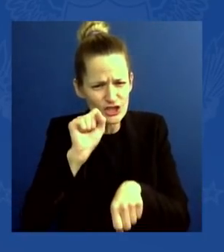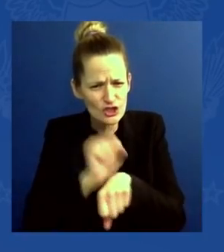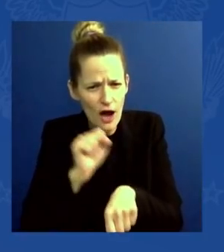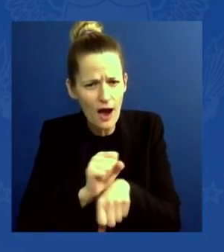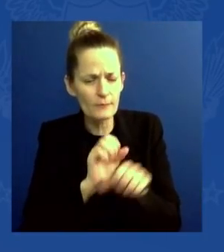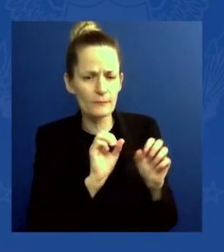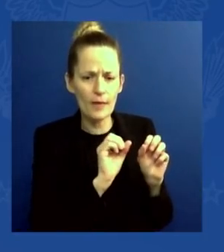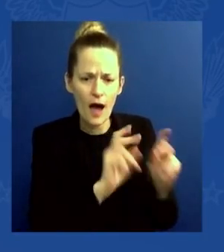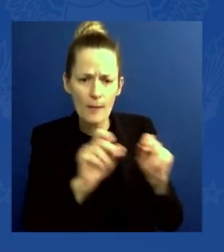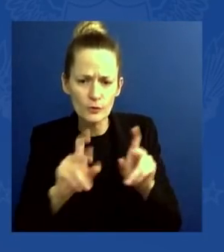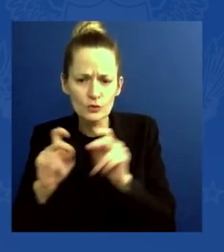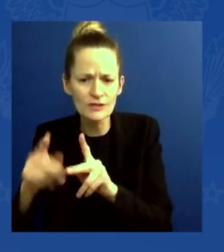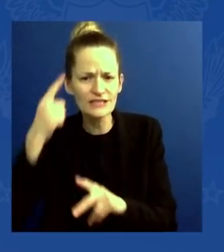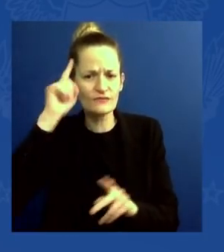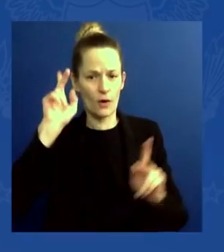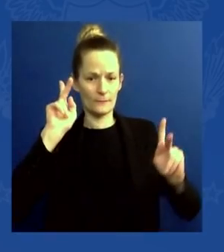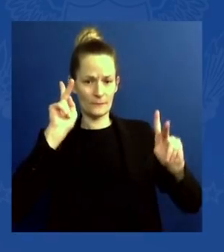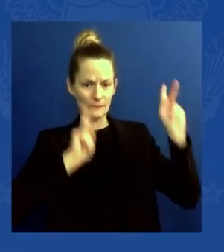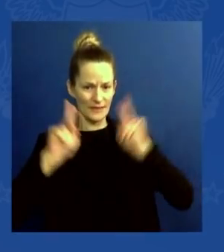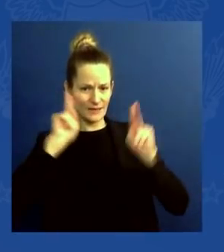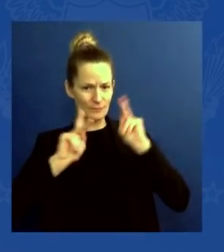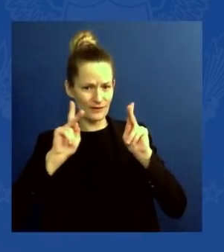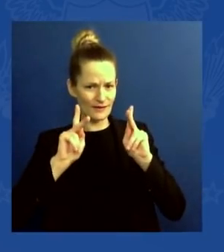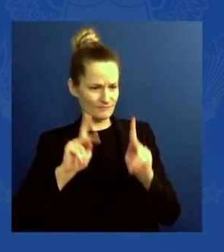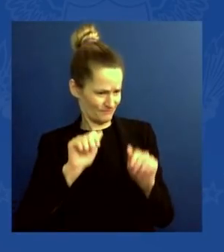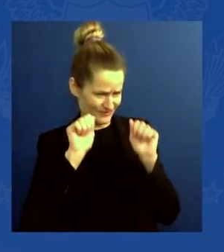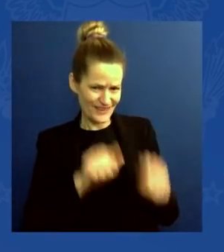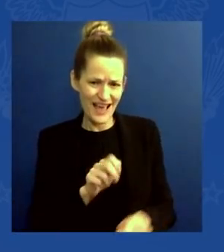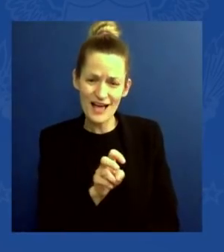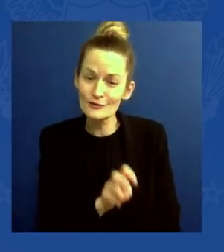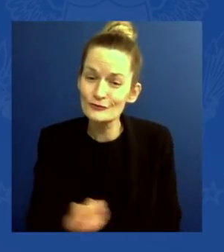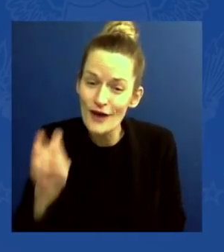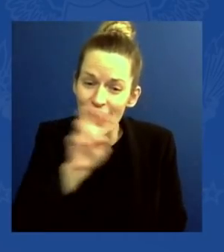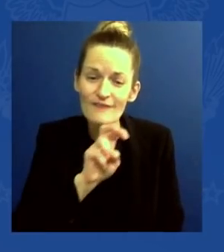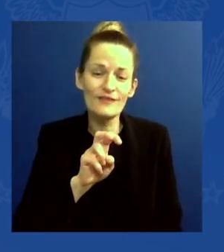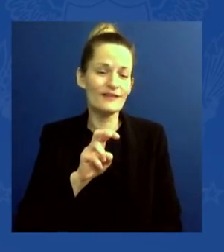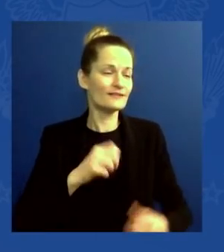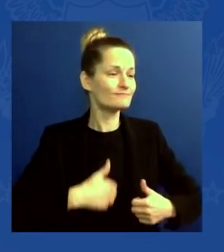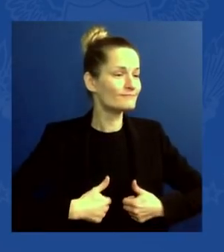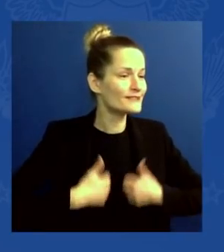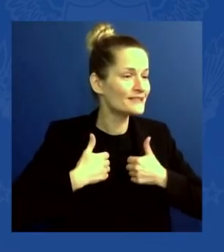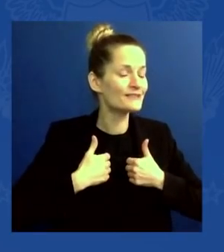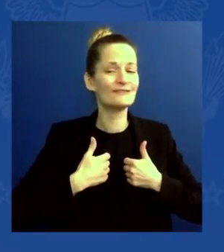But somewhere along the way, we stopped investing in ourselves. We stopped investing in our people.